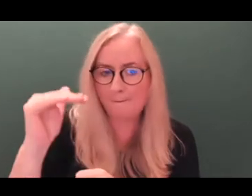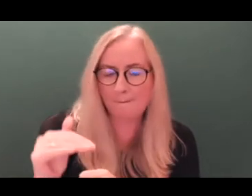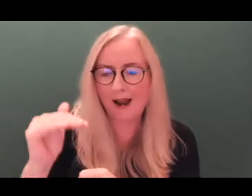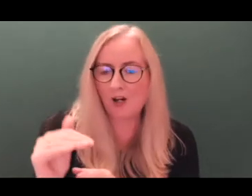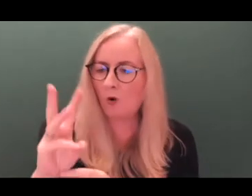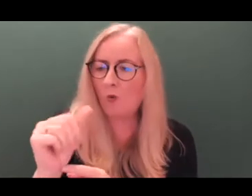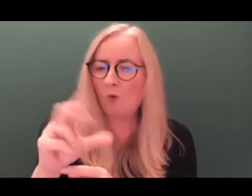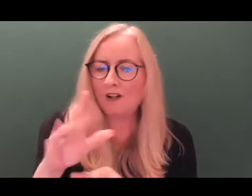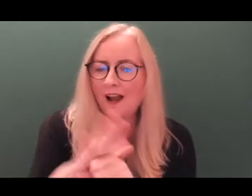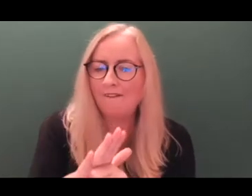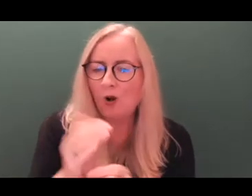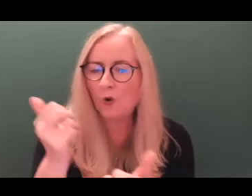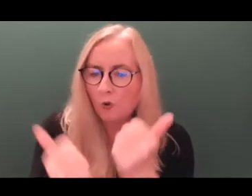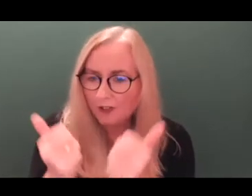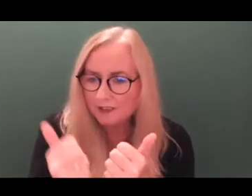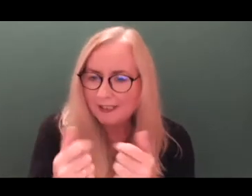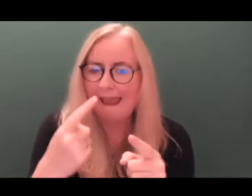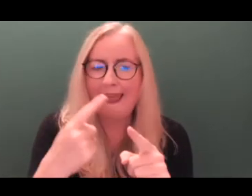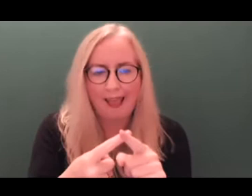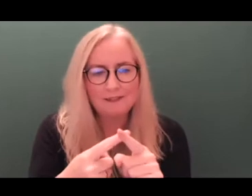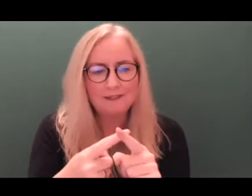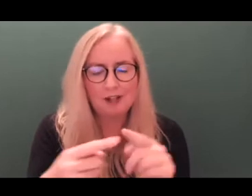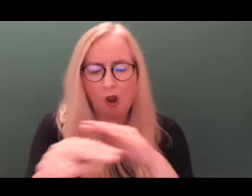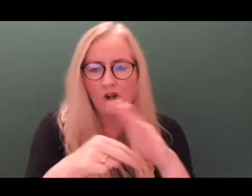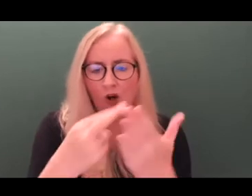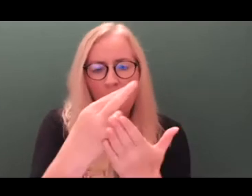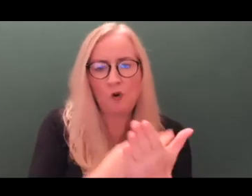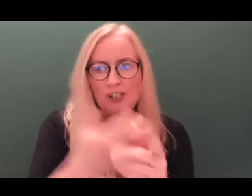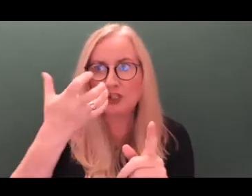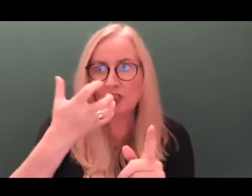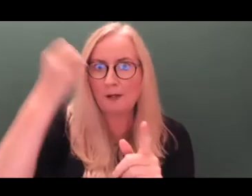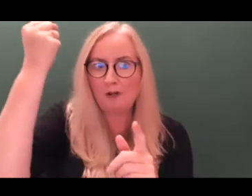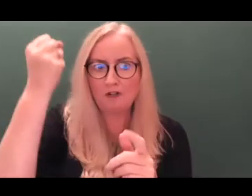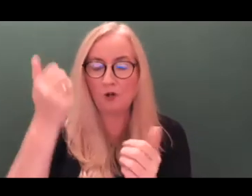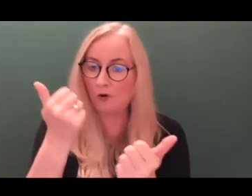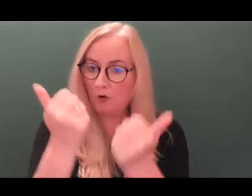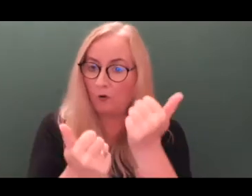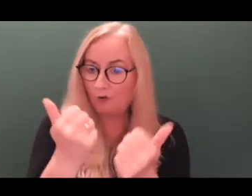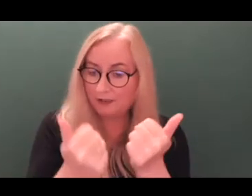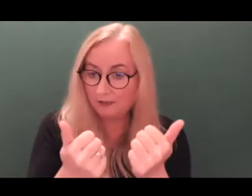and other areas as assigned upped the rules of the superior courts. We are all aware of the